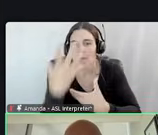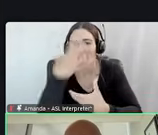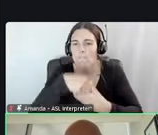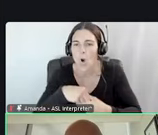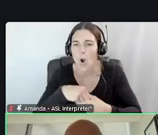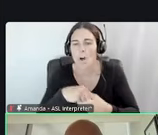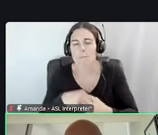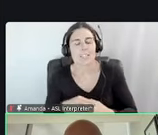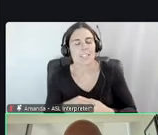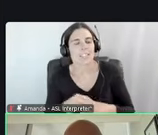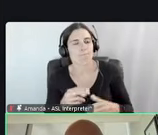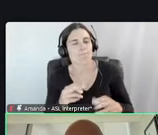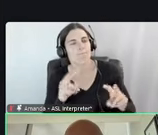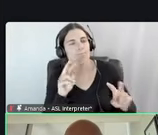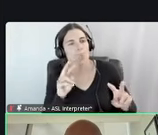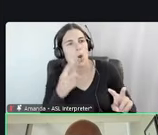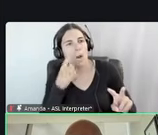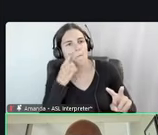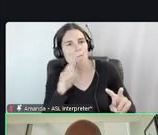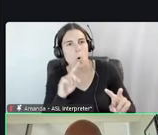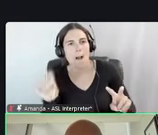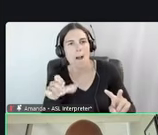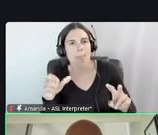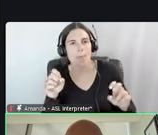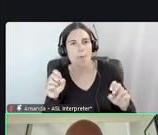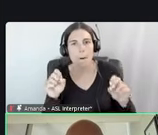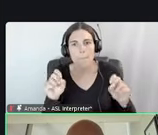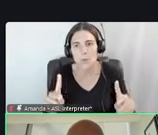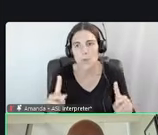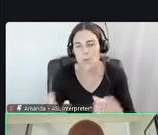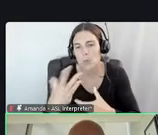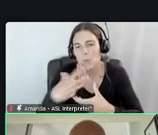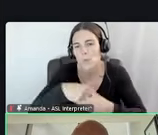opportunities to help the agency transform rural health in North Carolina. I want to